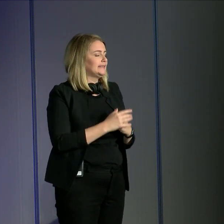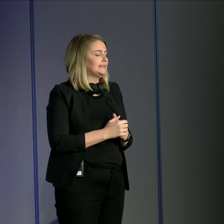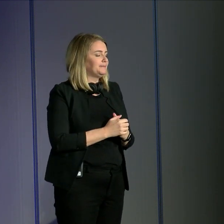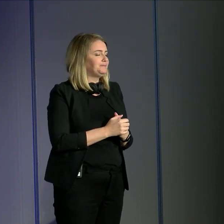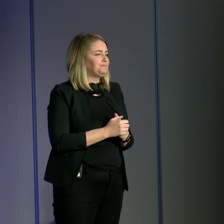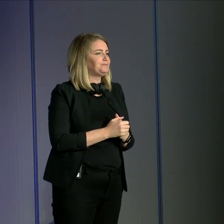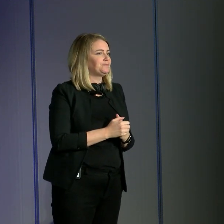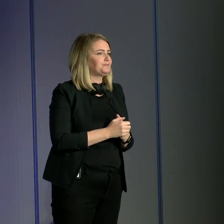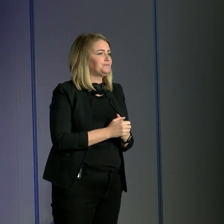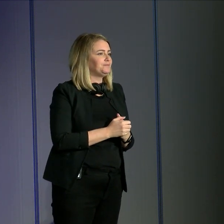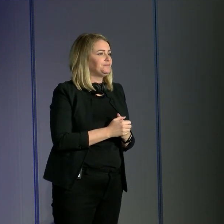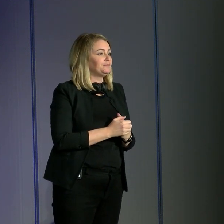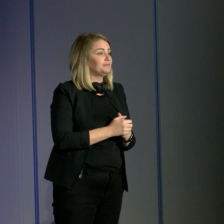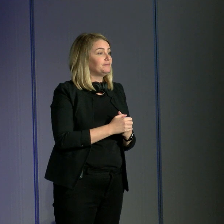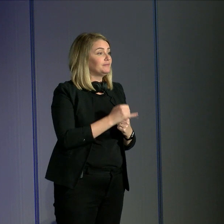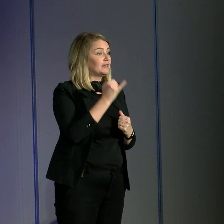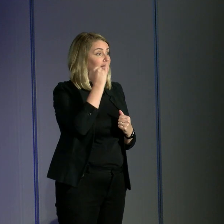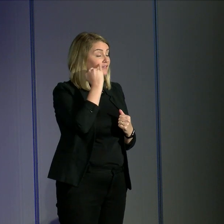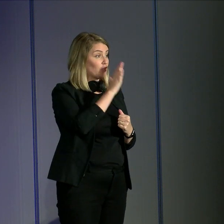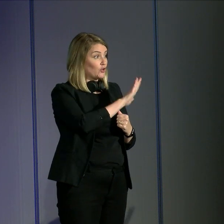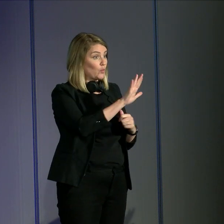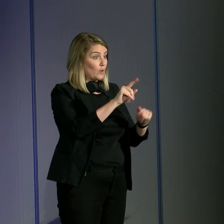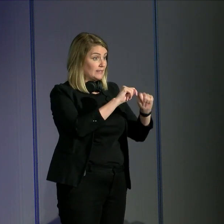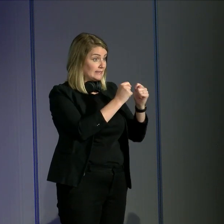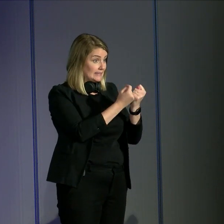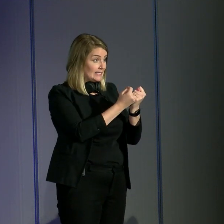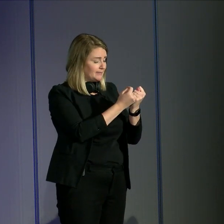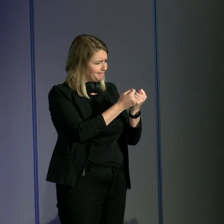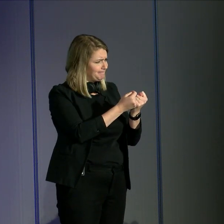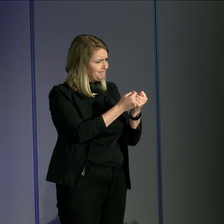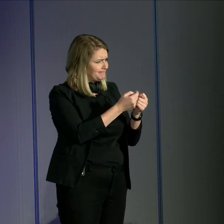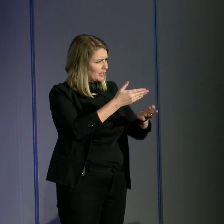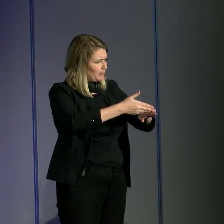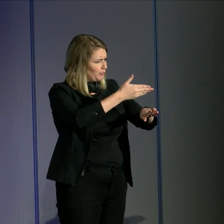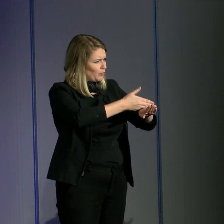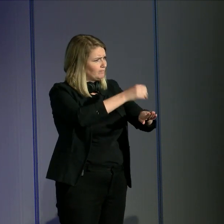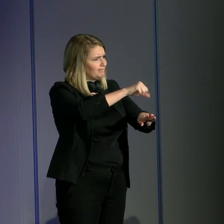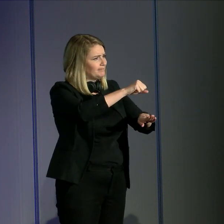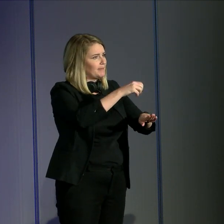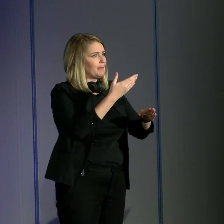So if you directed your teams to make an improvement, let's say this quarter, we're going to improve